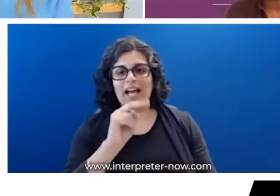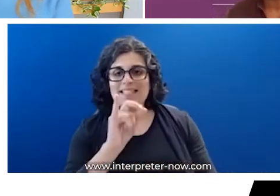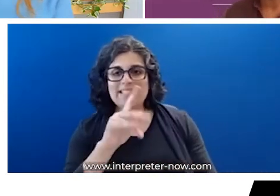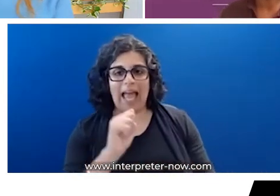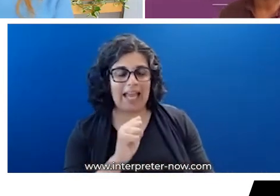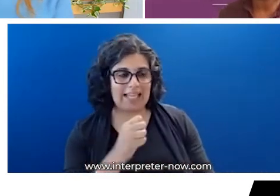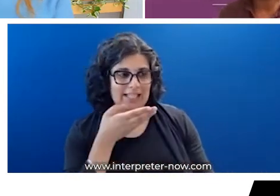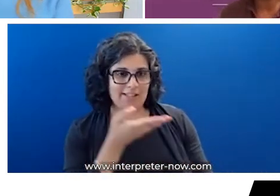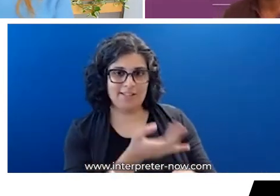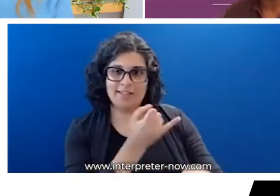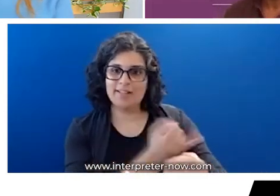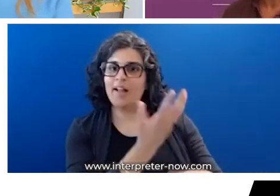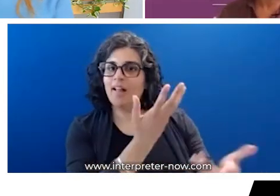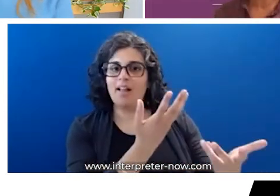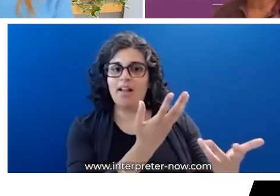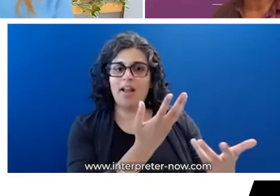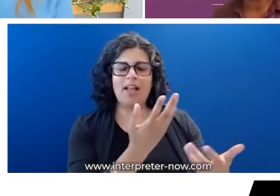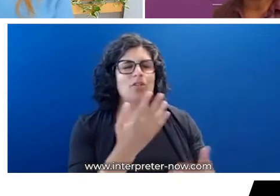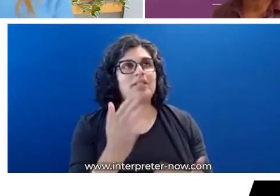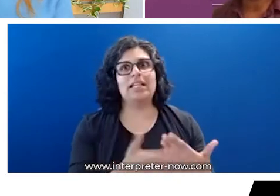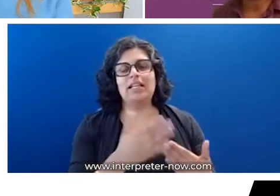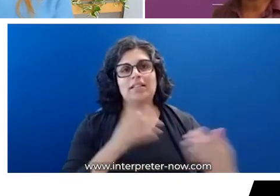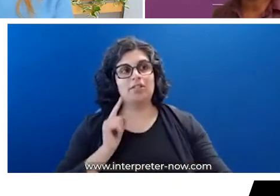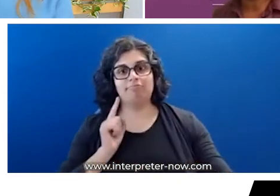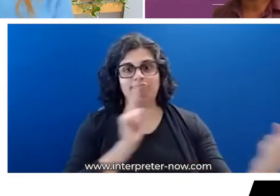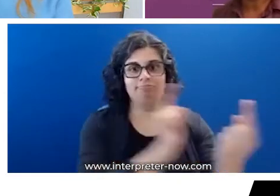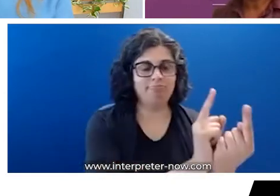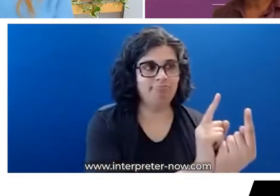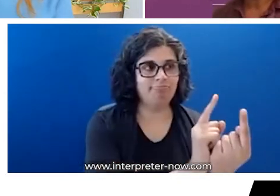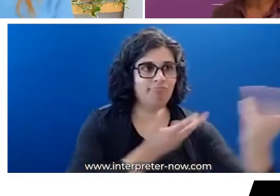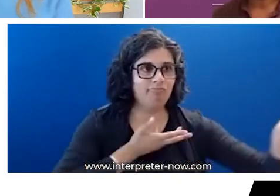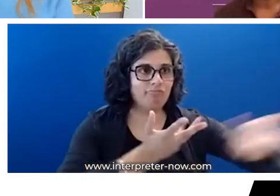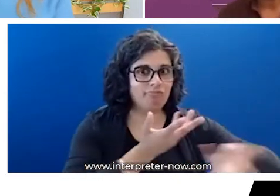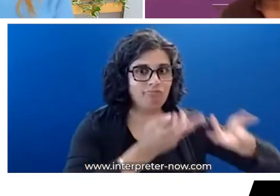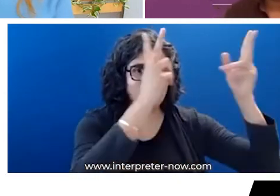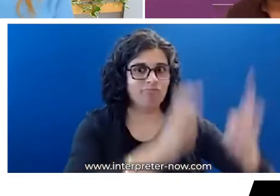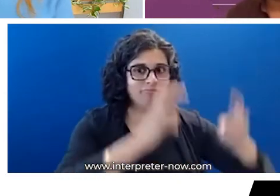able to walk over and download all the appropriate information without giving consideration to